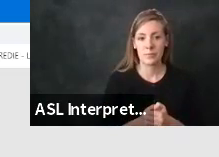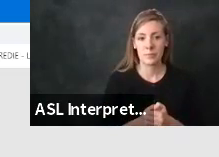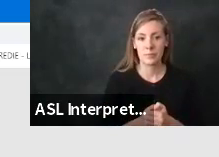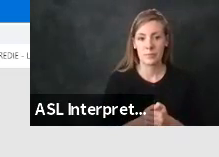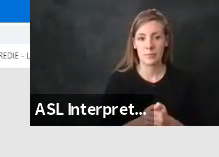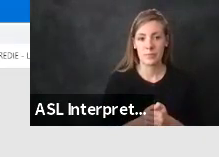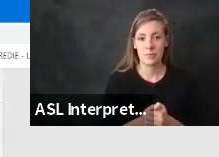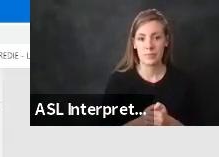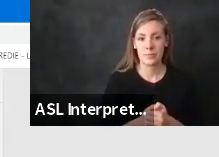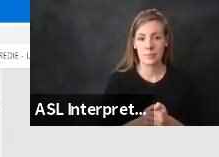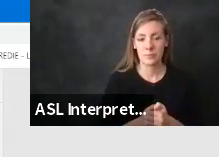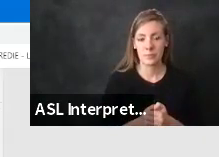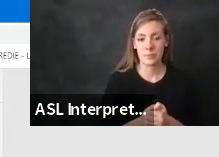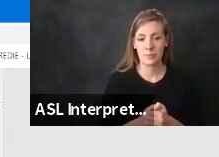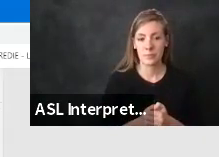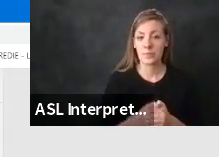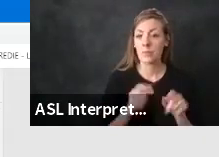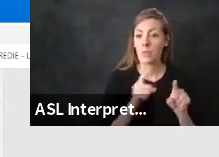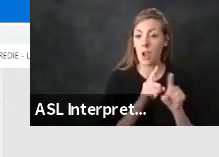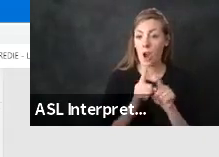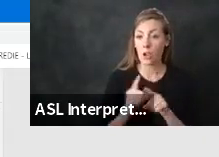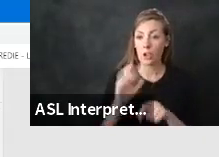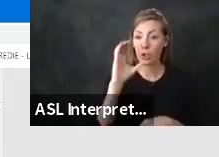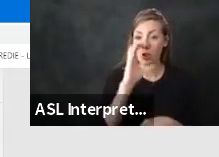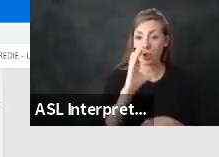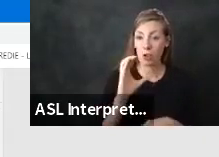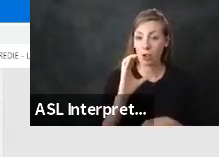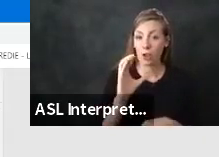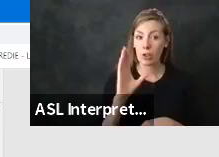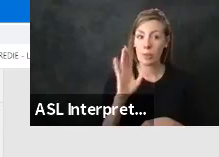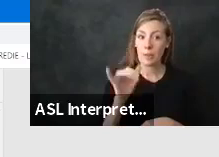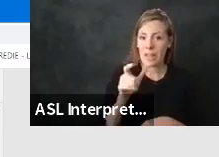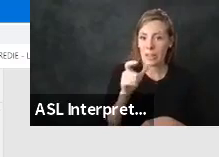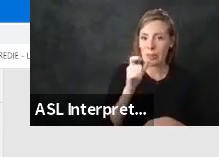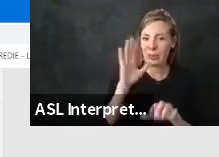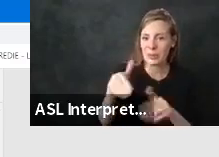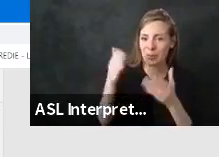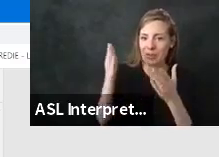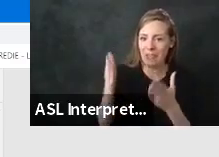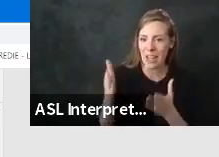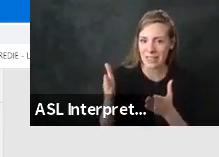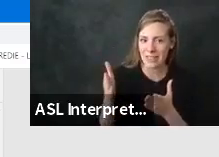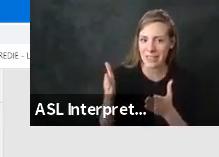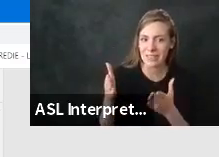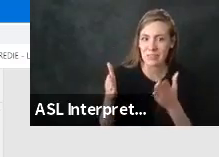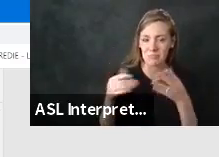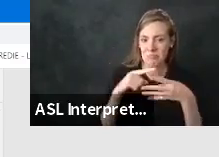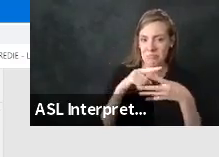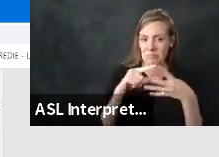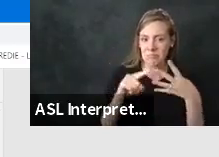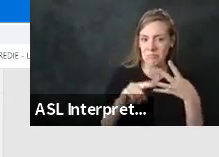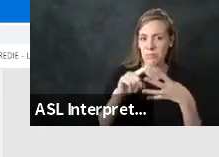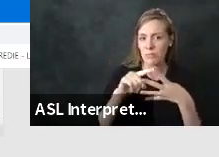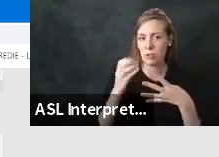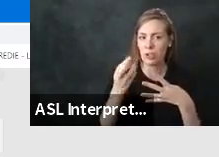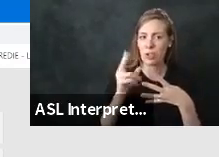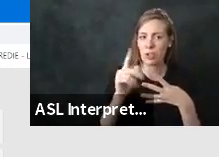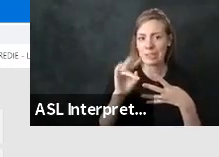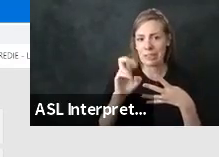You can also search by testing provider, and here are four different providers that we partner with.